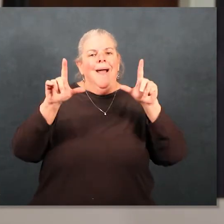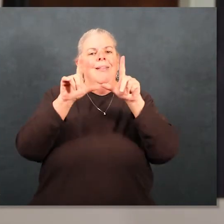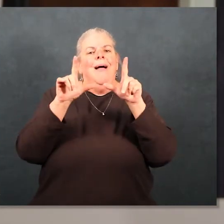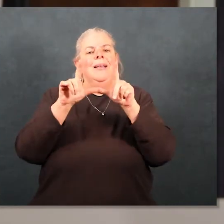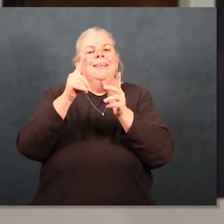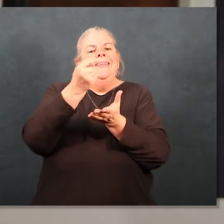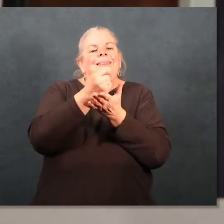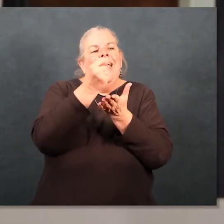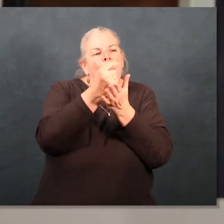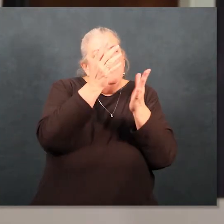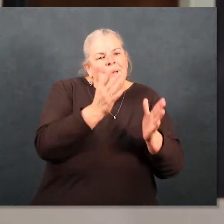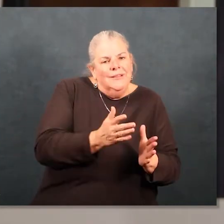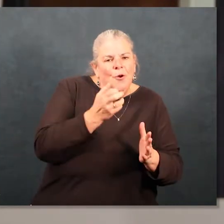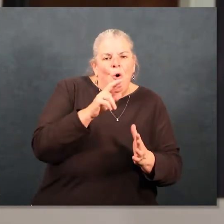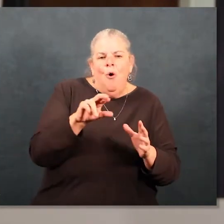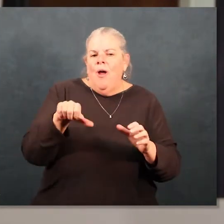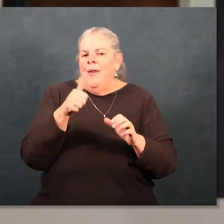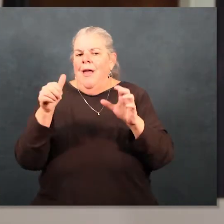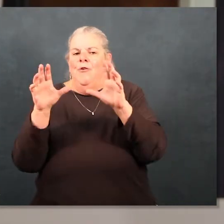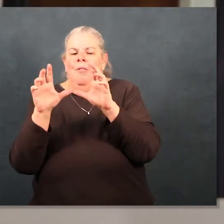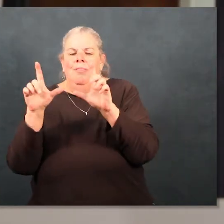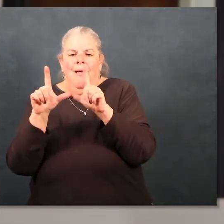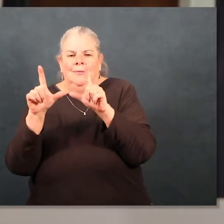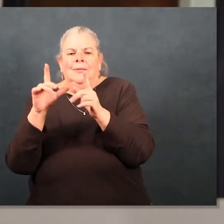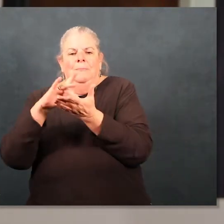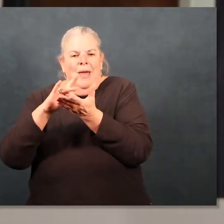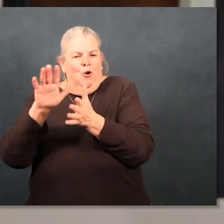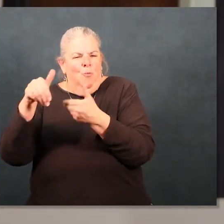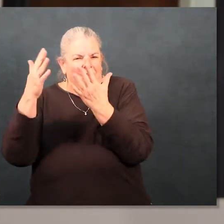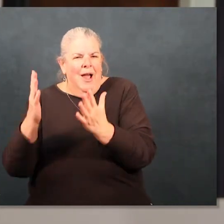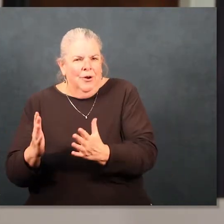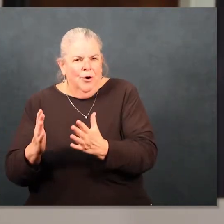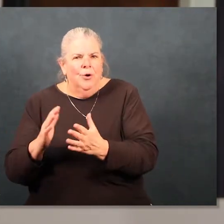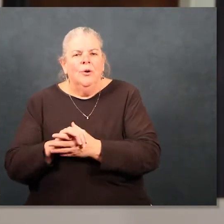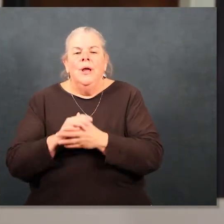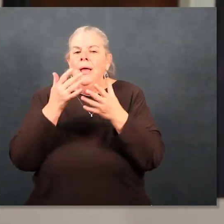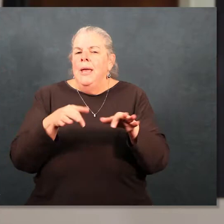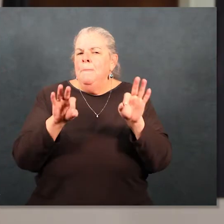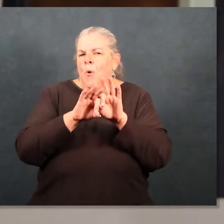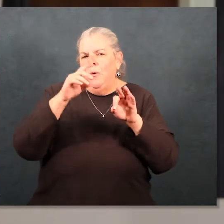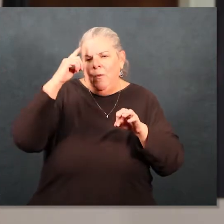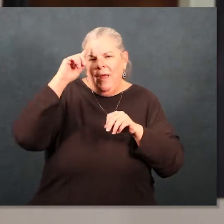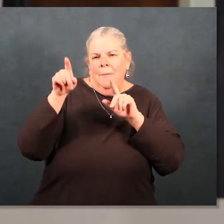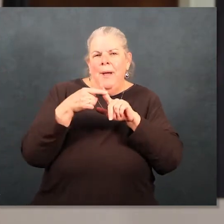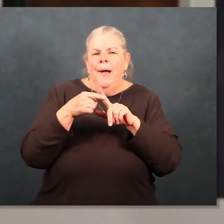or another licensed medical provider. So think about, you know, hospital settings